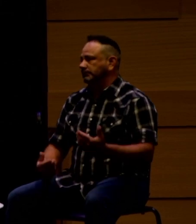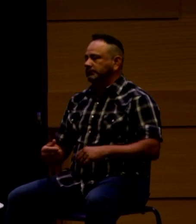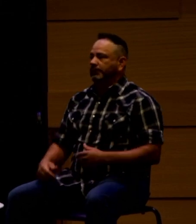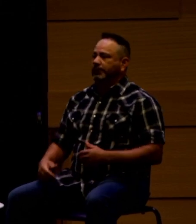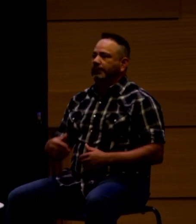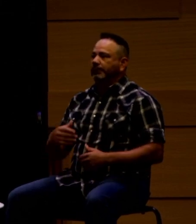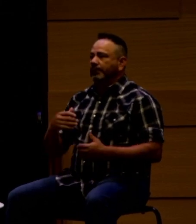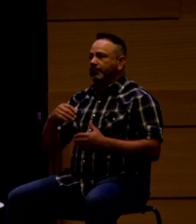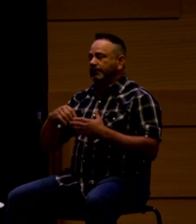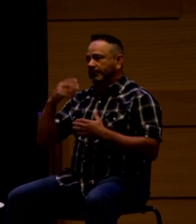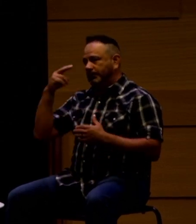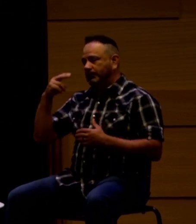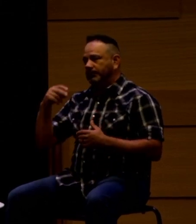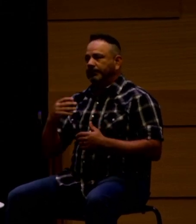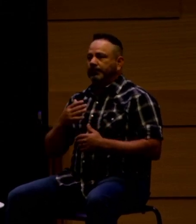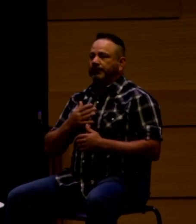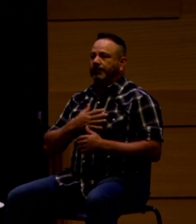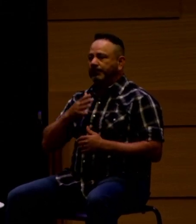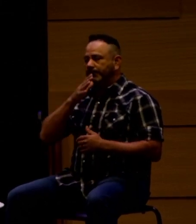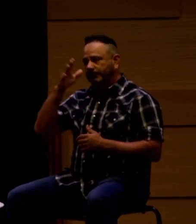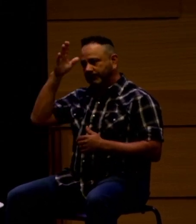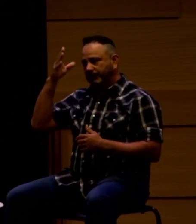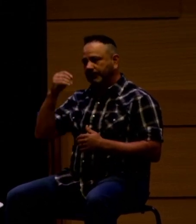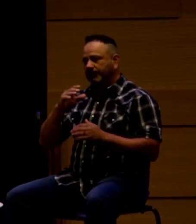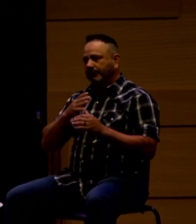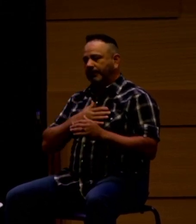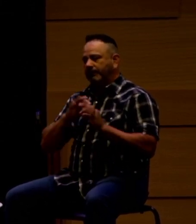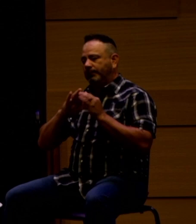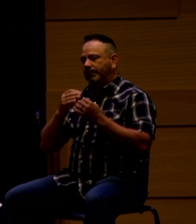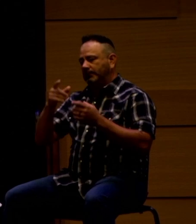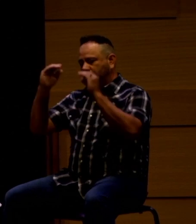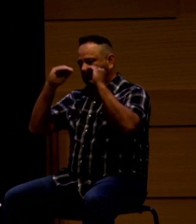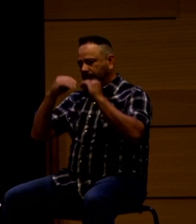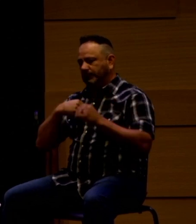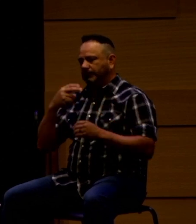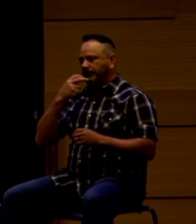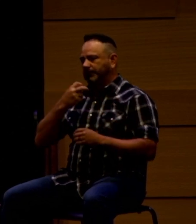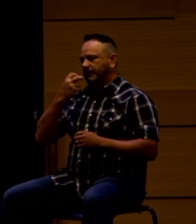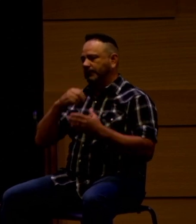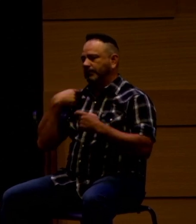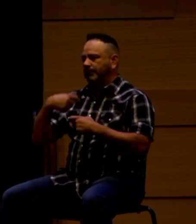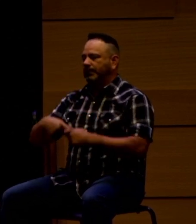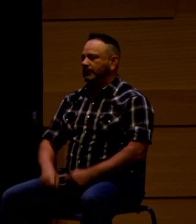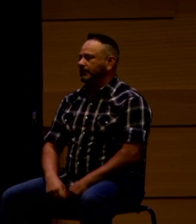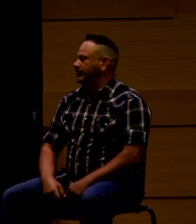Paco Garcia: In Mexico, my parents and my family taught me speech in Spanish.